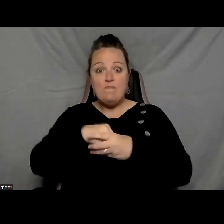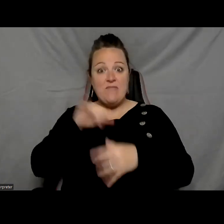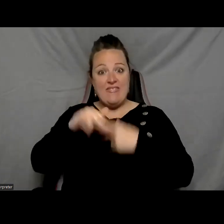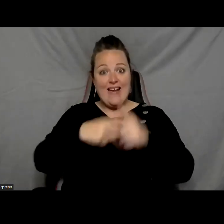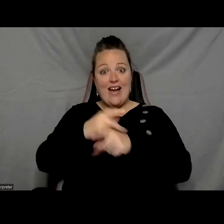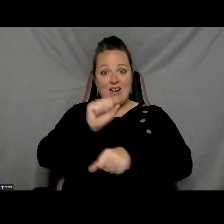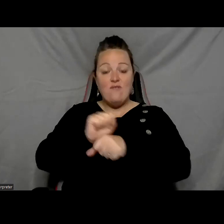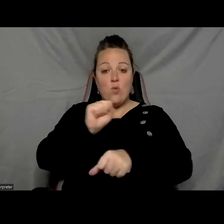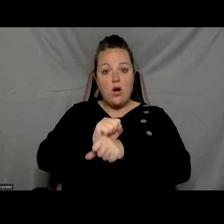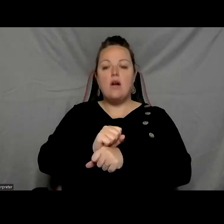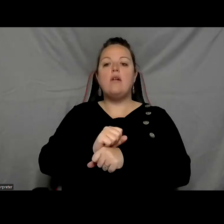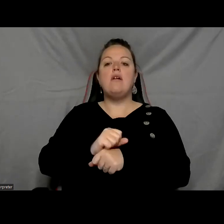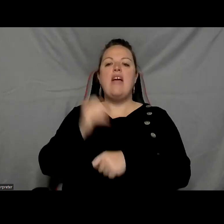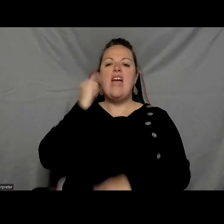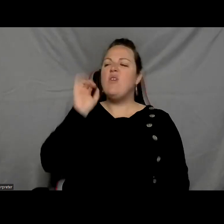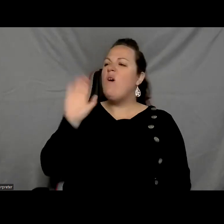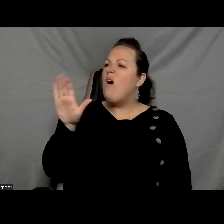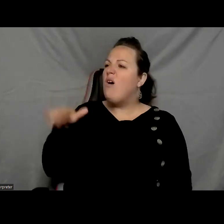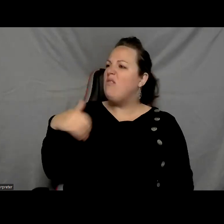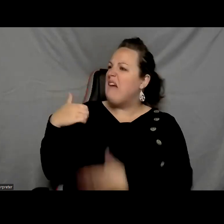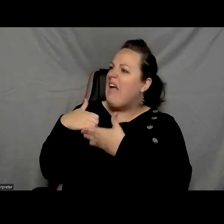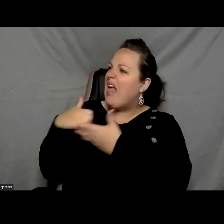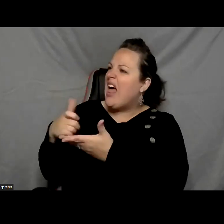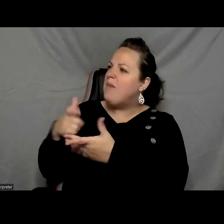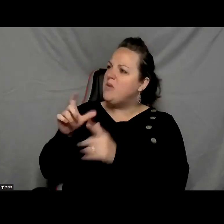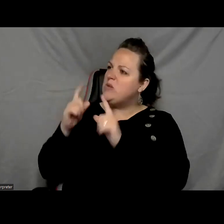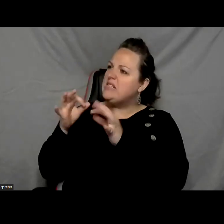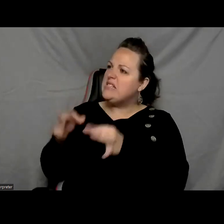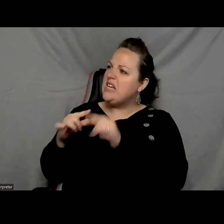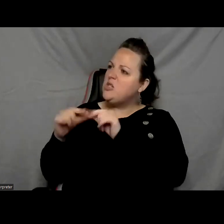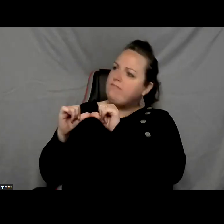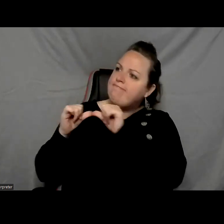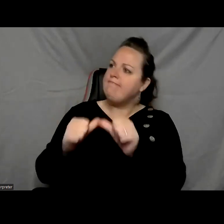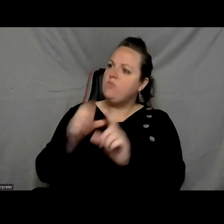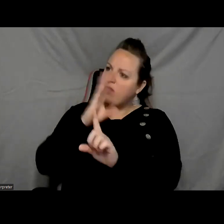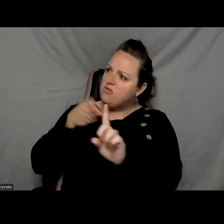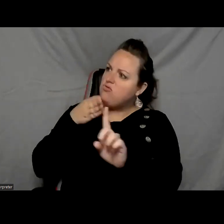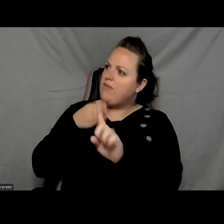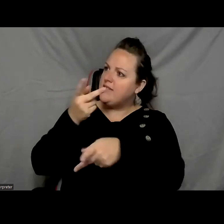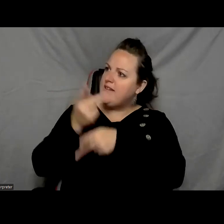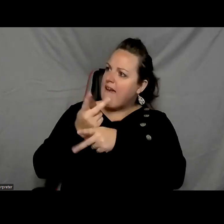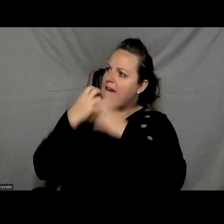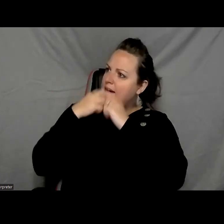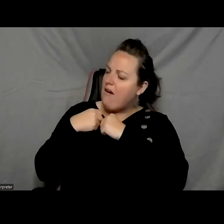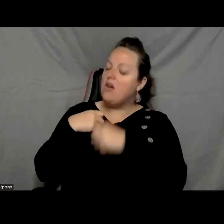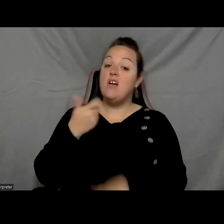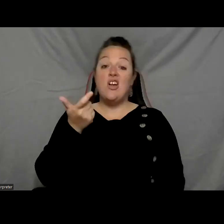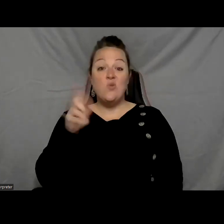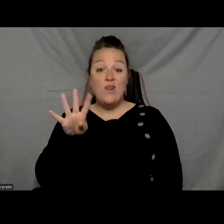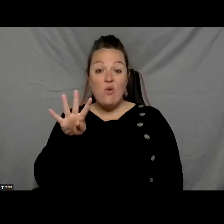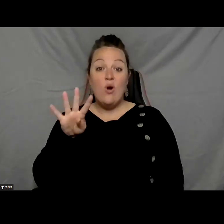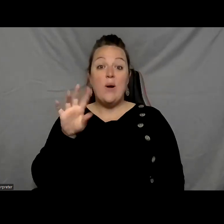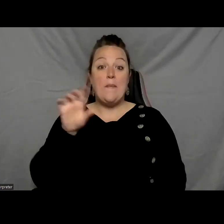When asked what help you remain in direct care? 74% of those people replied higher wages